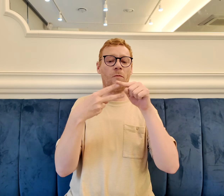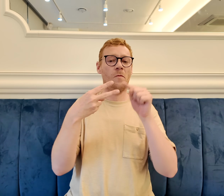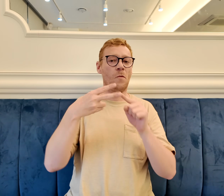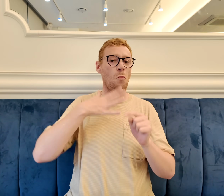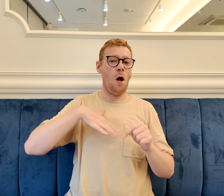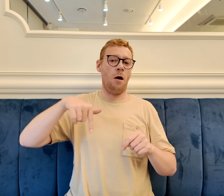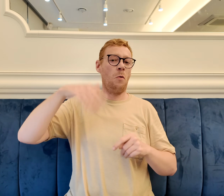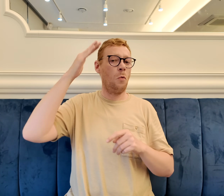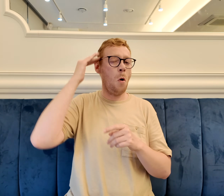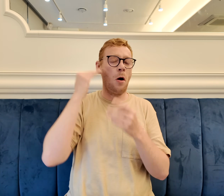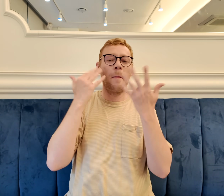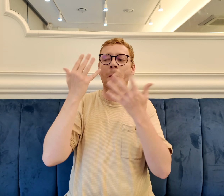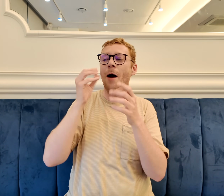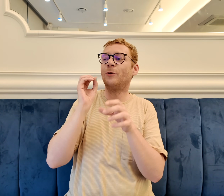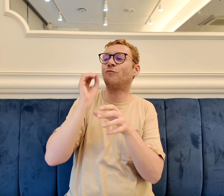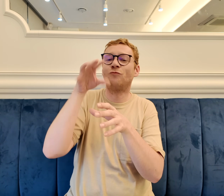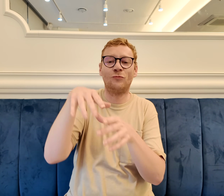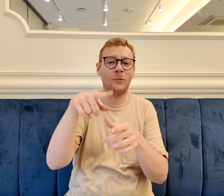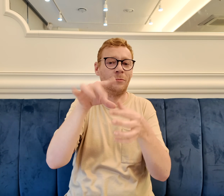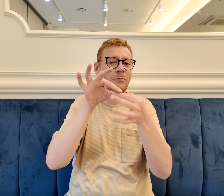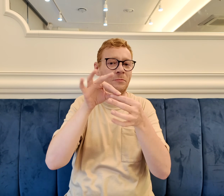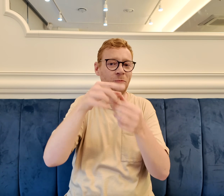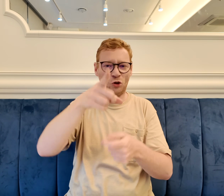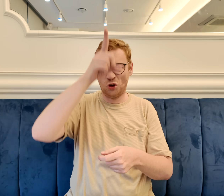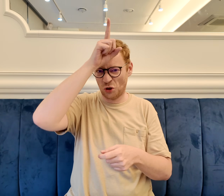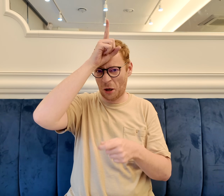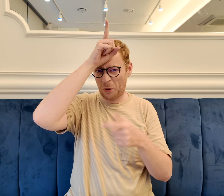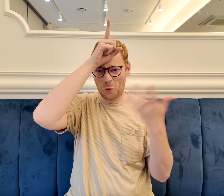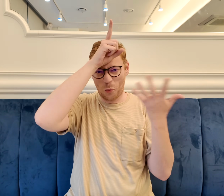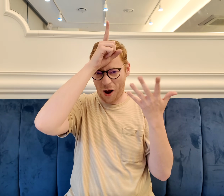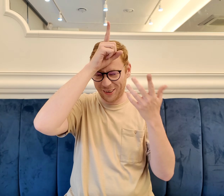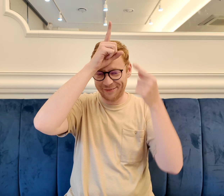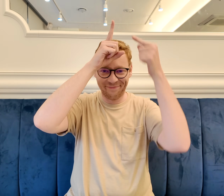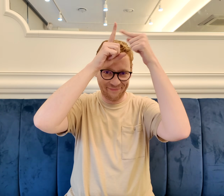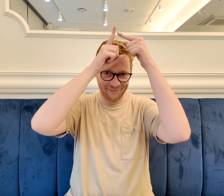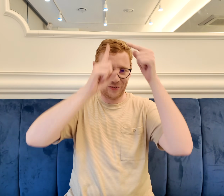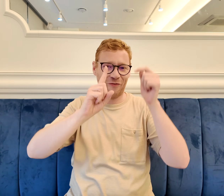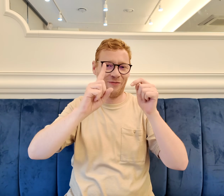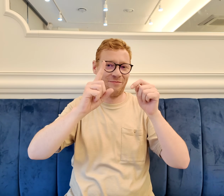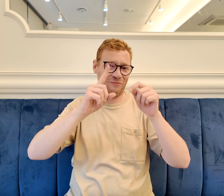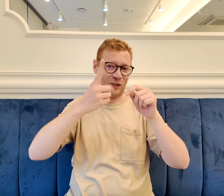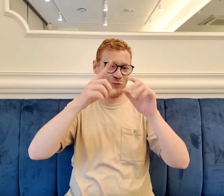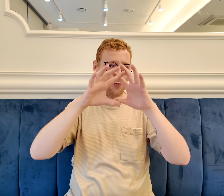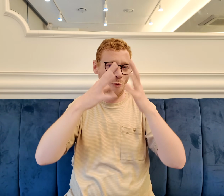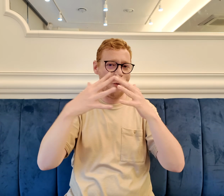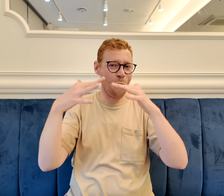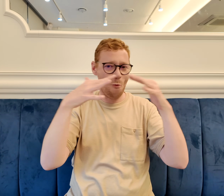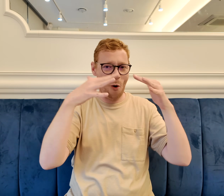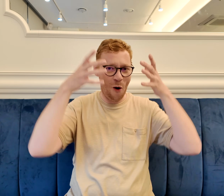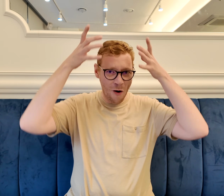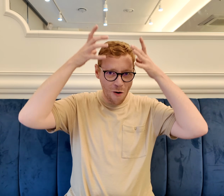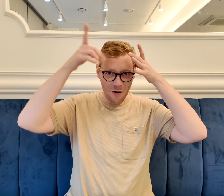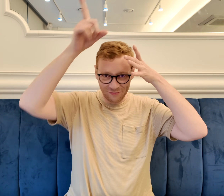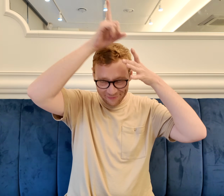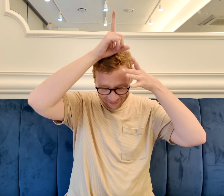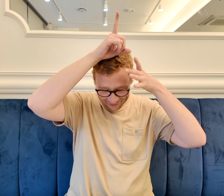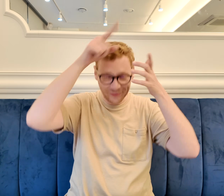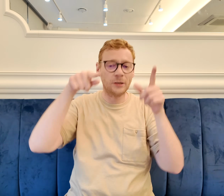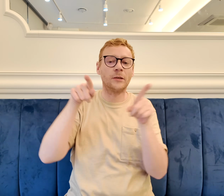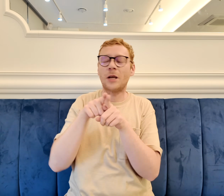If I were to raise this issue in Korean society, I'd ask, "Why is this 'German' sign language?" I'd like to explain the sign language for the hats soldiers wore during World War I. Just that one expression